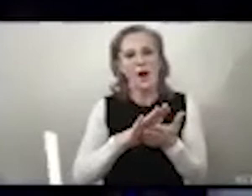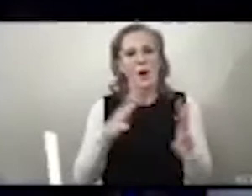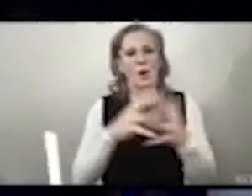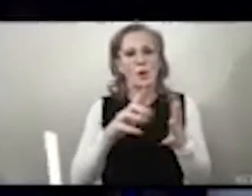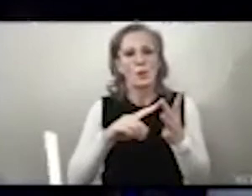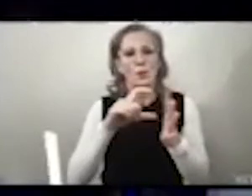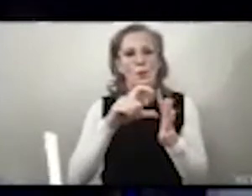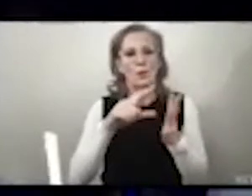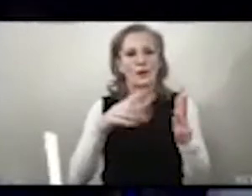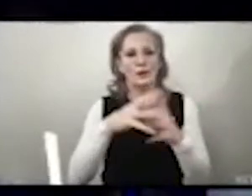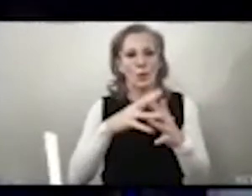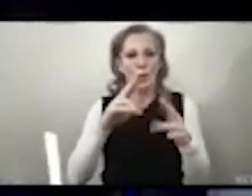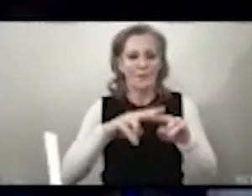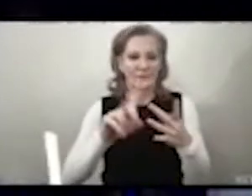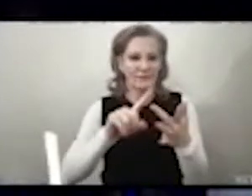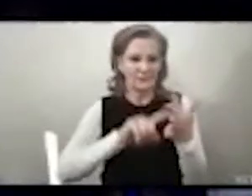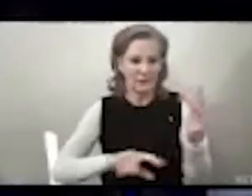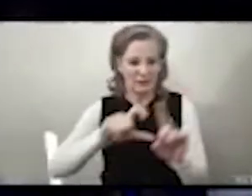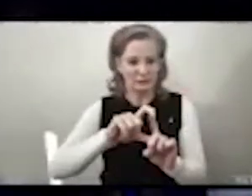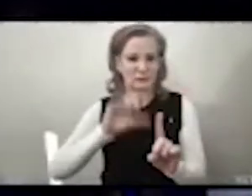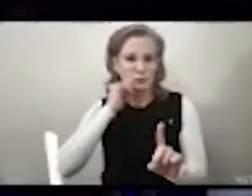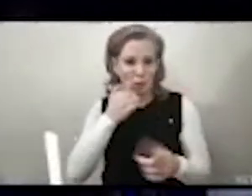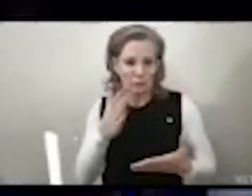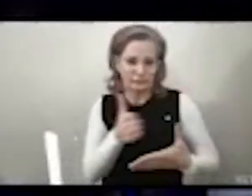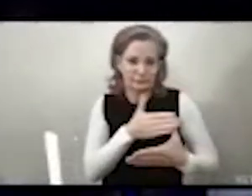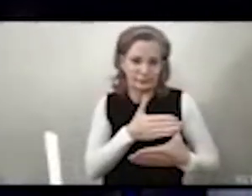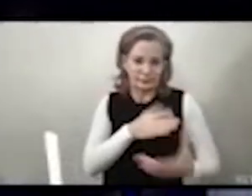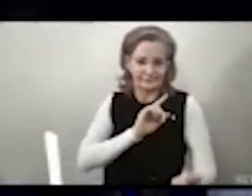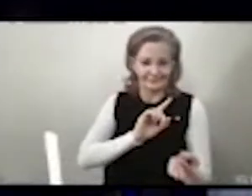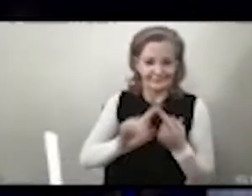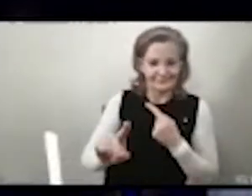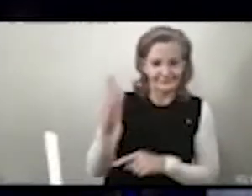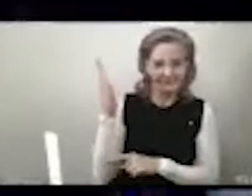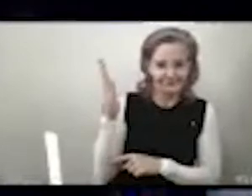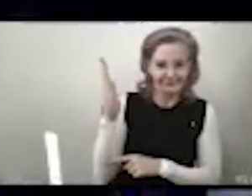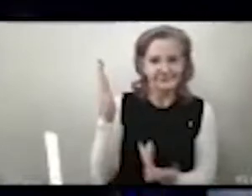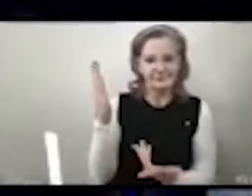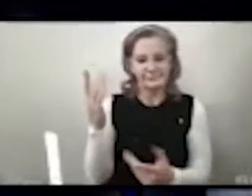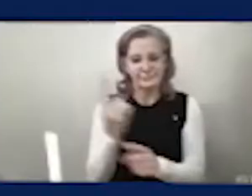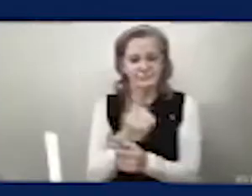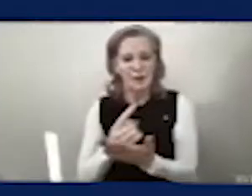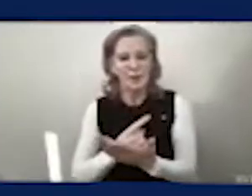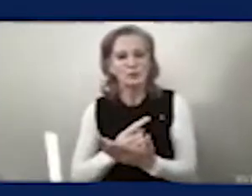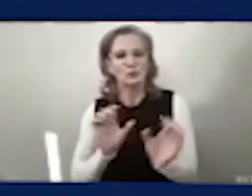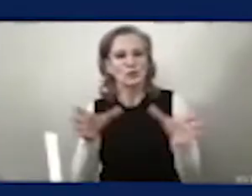We'll then hear responses from each of the Working Group Chairs, one by one. Dr Widdowfield.